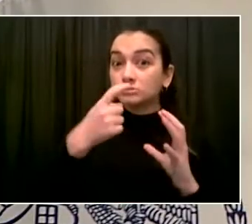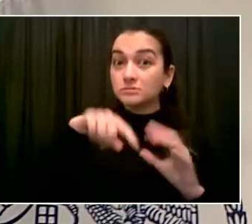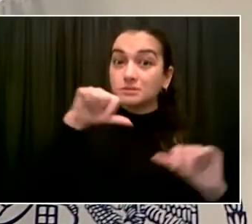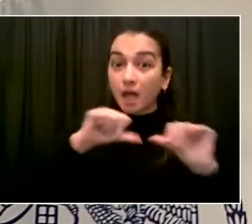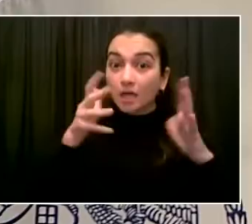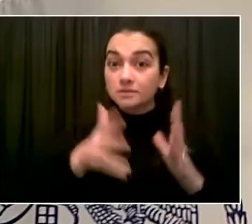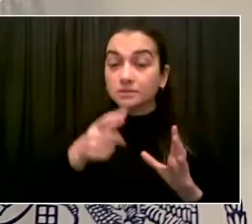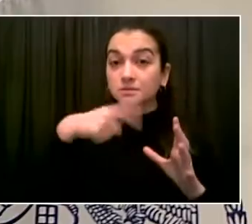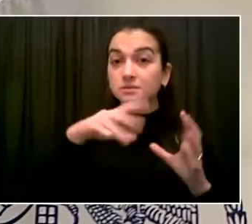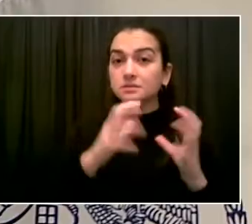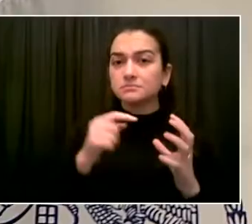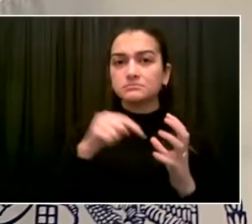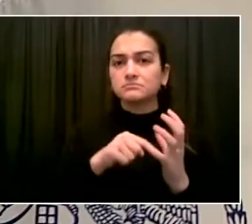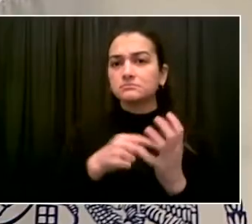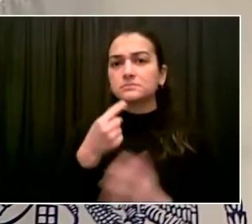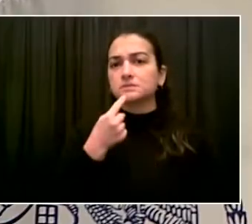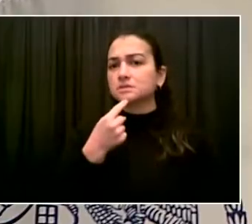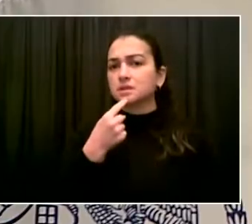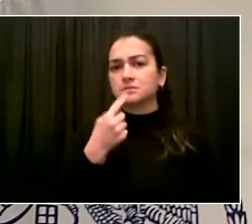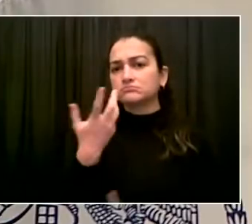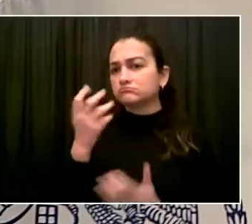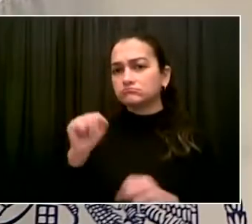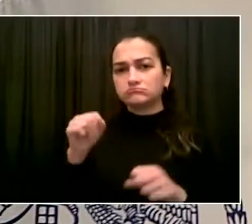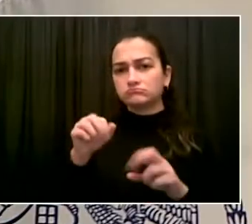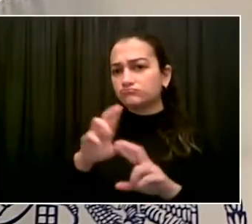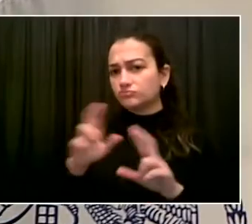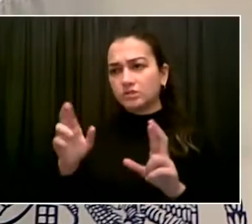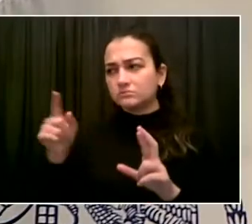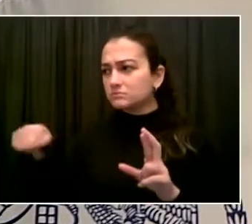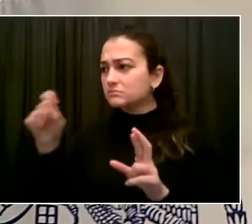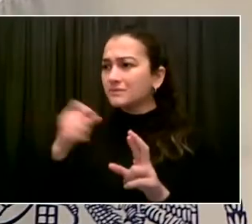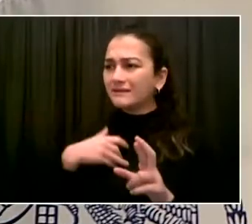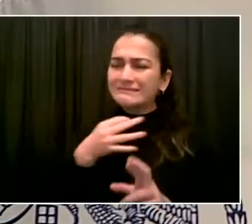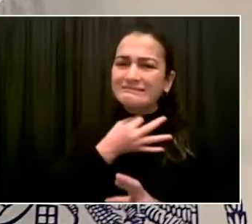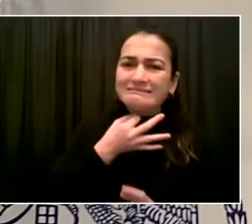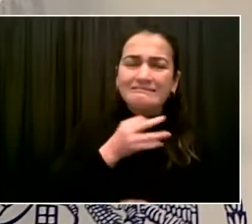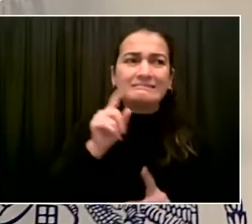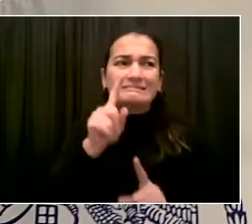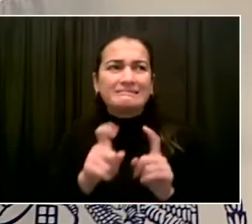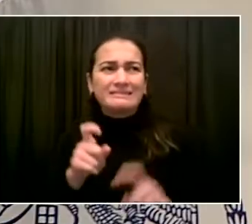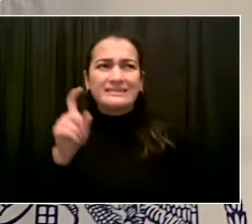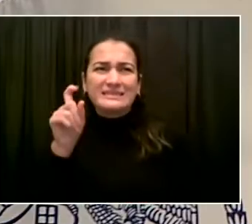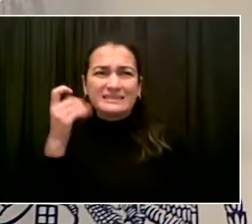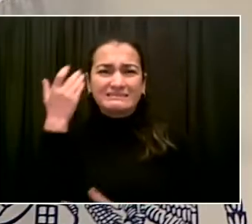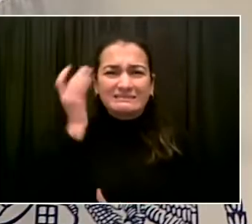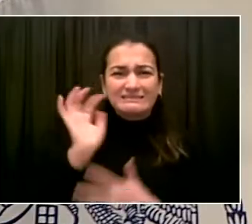HORRIBLE CRISIS. ANSWERING